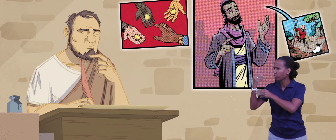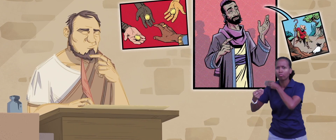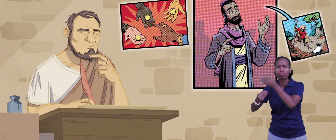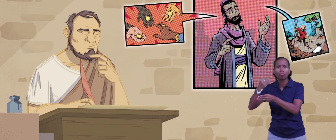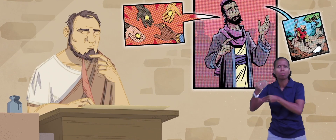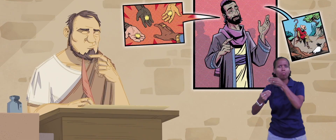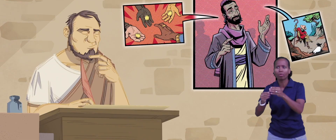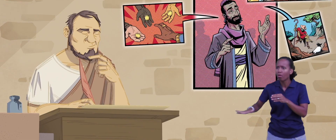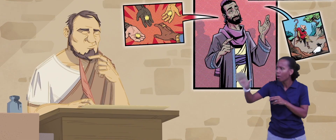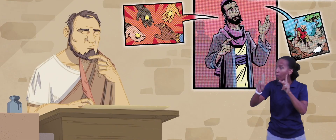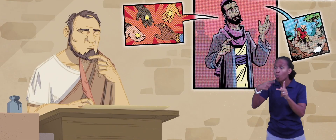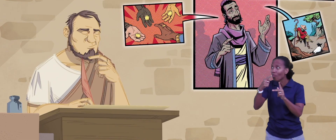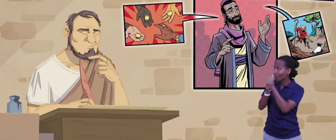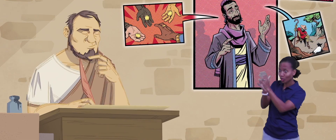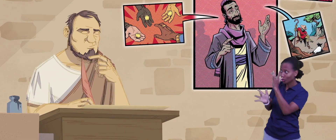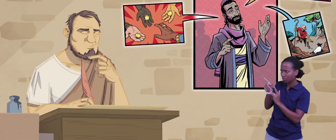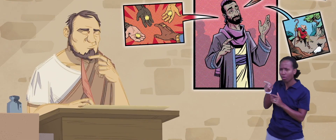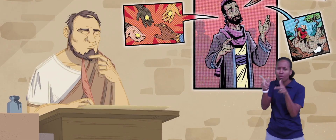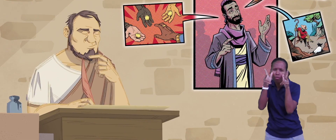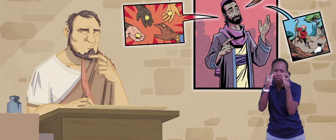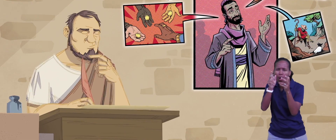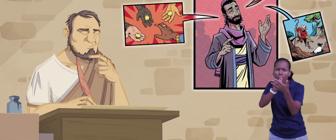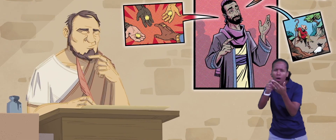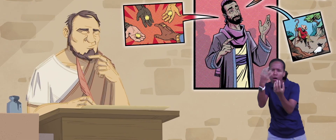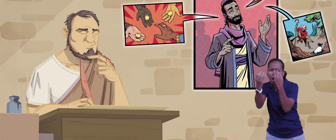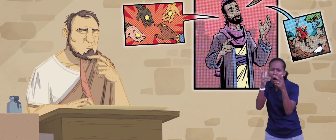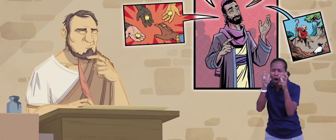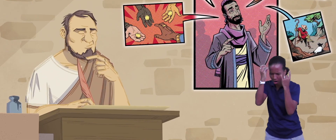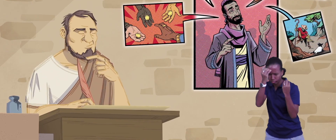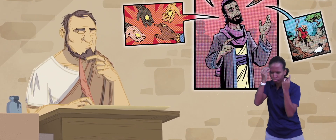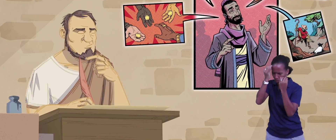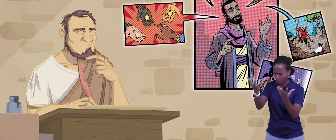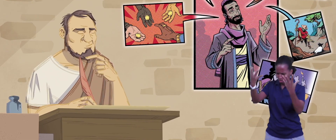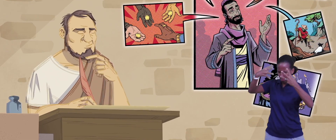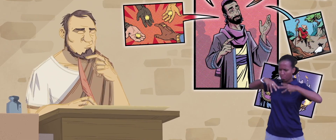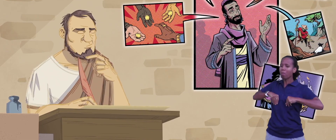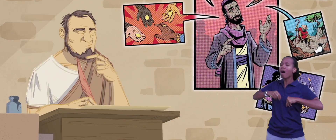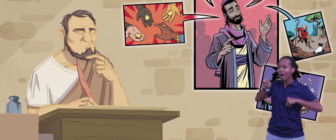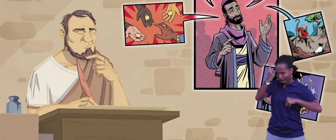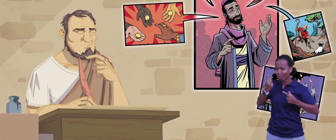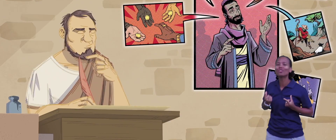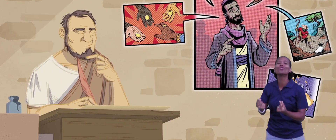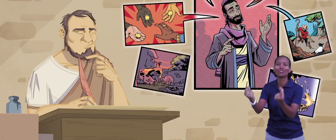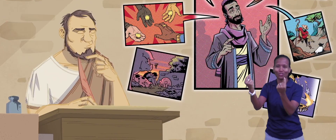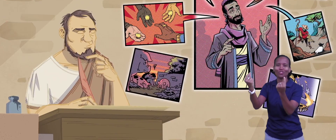generation of Jesus’ followers can read and ponder them.